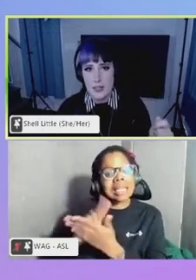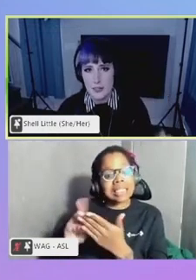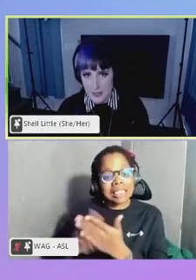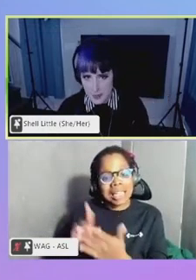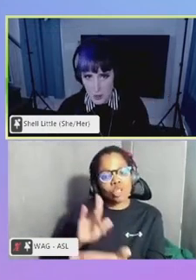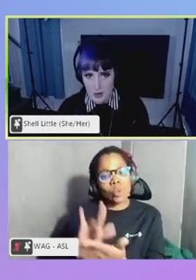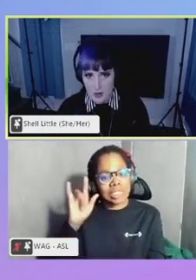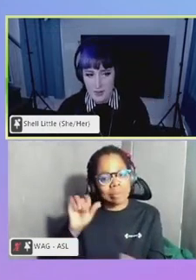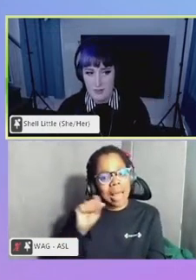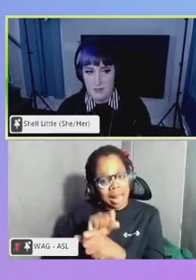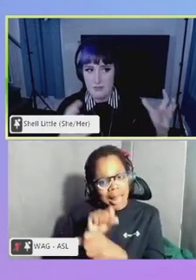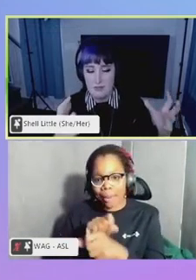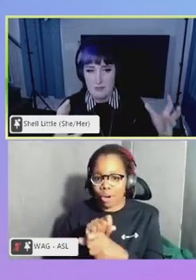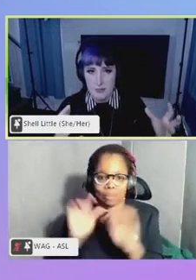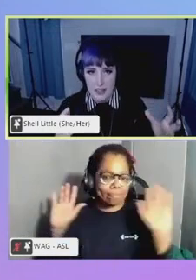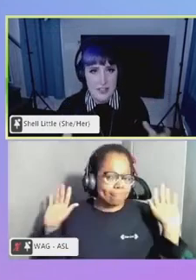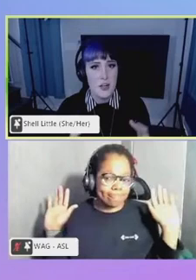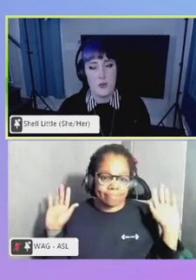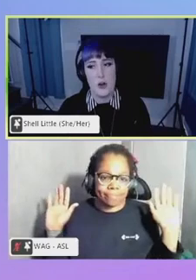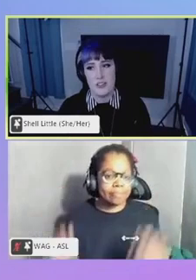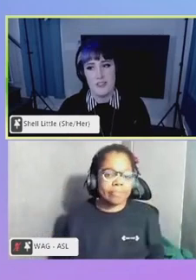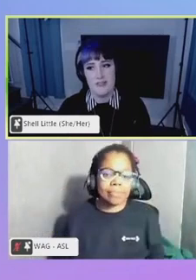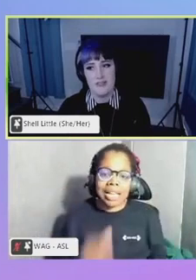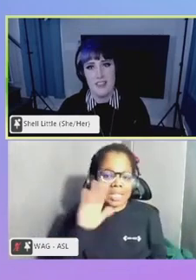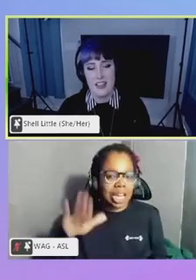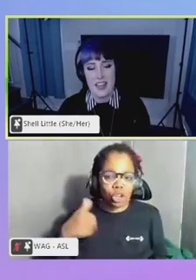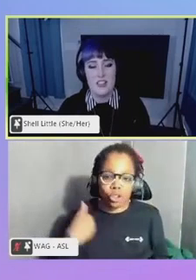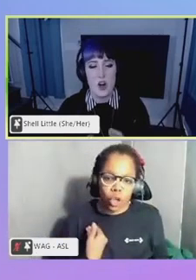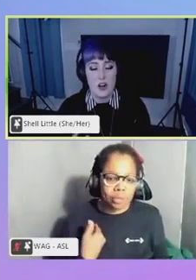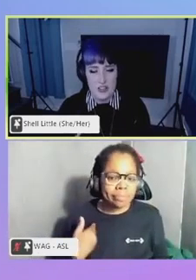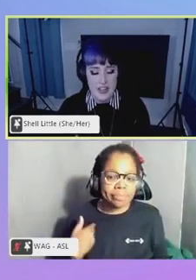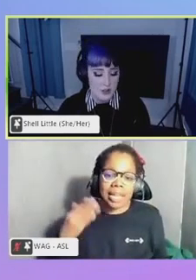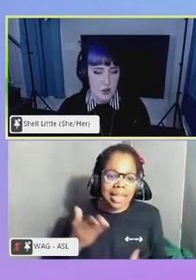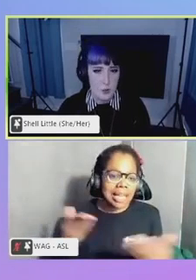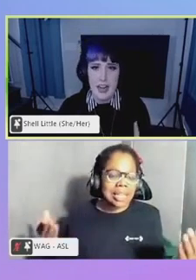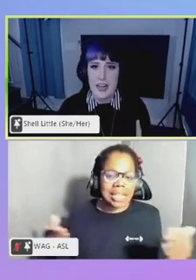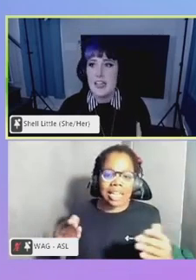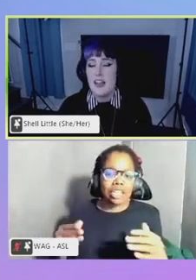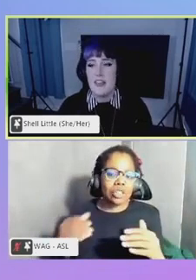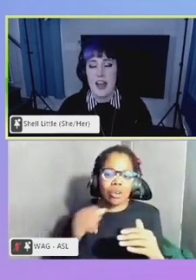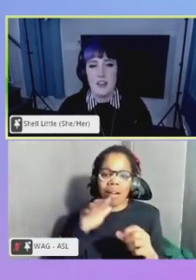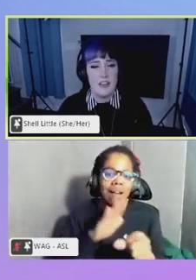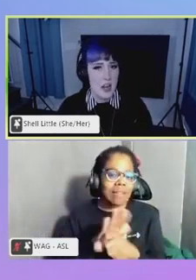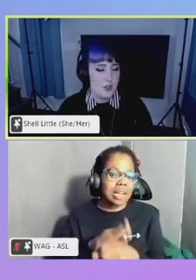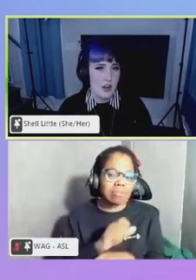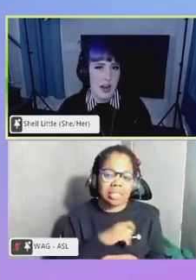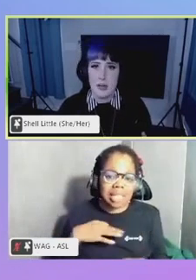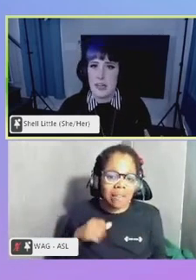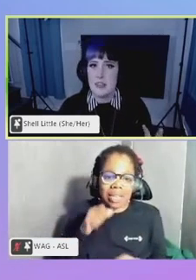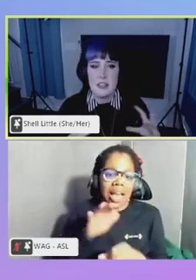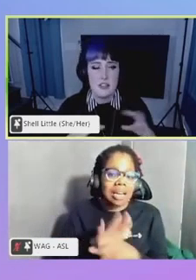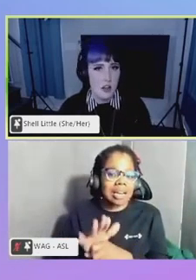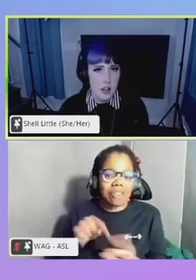about that. We are kind of all not doing very well right now. Next, you are not at fault for the way you are feeling.